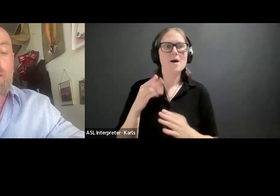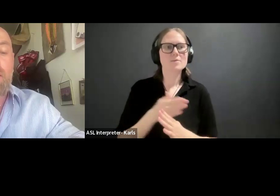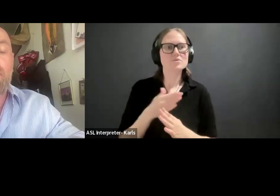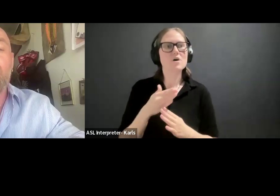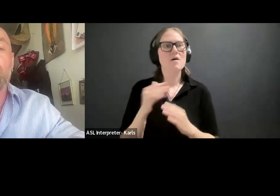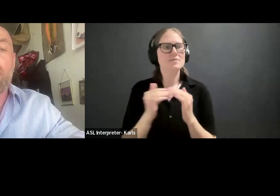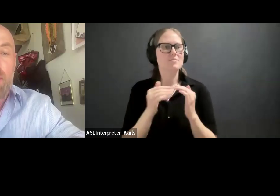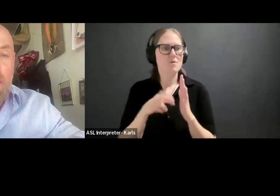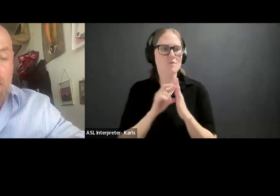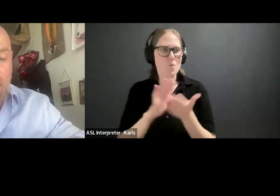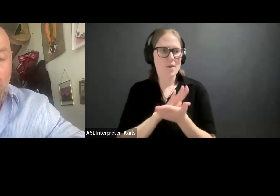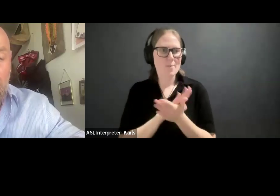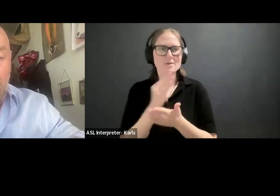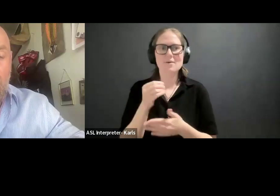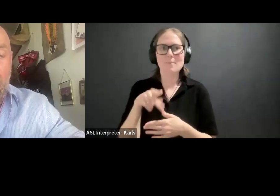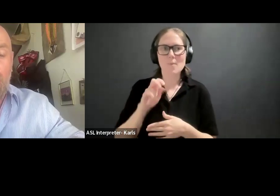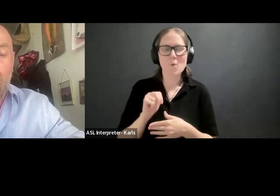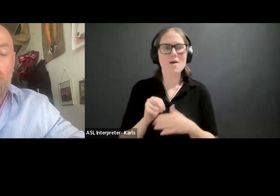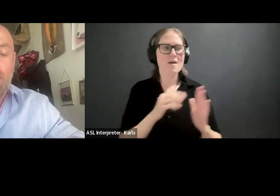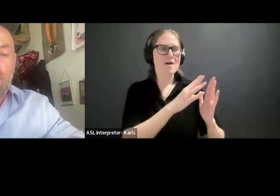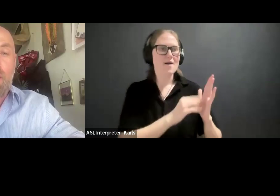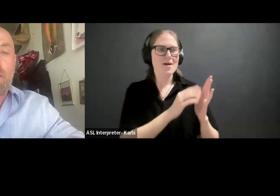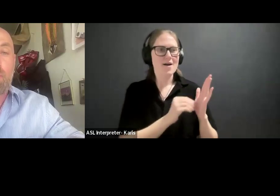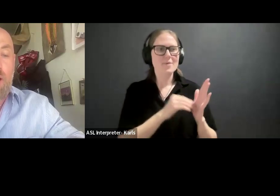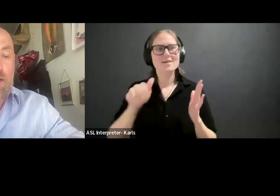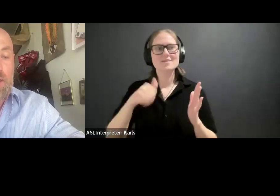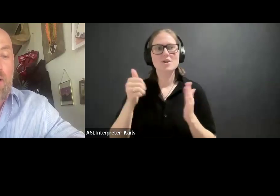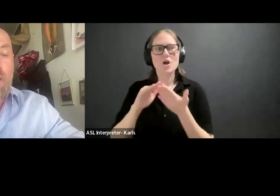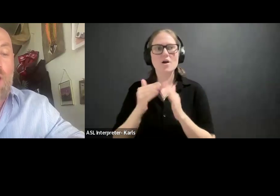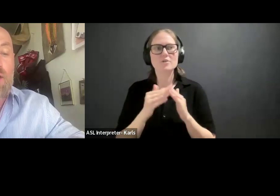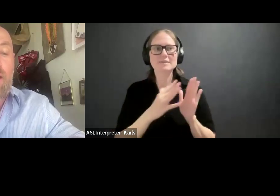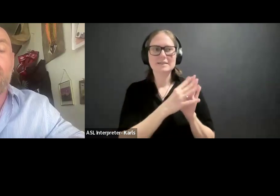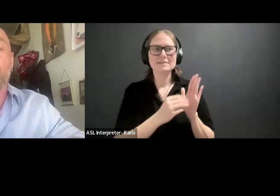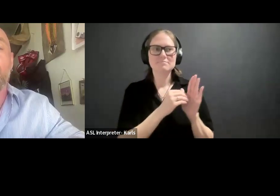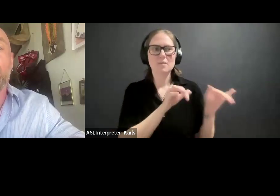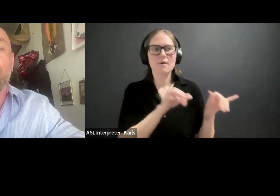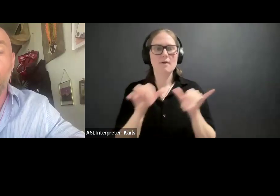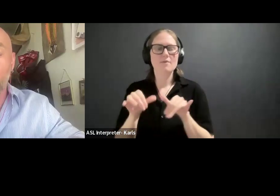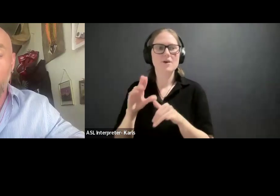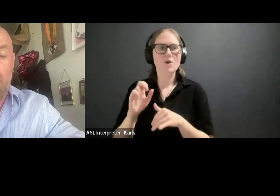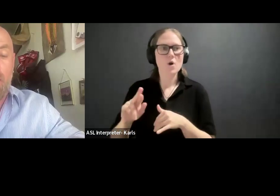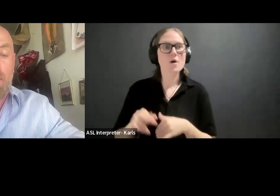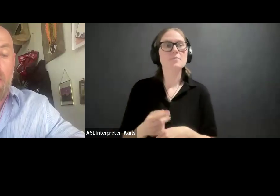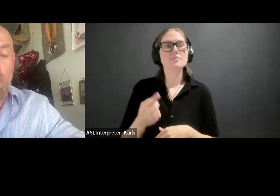Copycats in other cities mimic the last car, and a few blocks from the President's Palace, one sex club features a replica of the baggone.